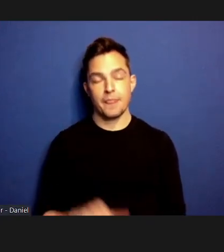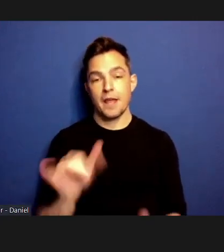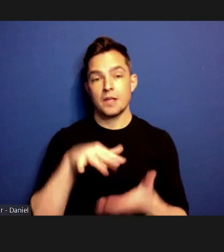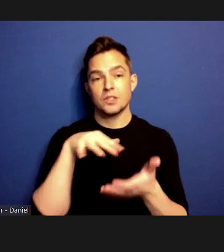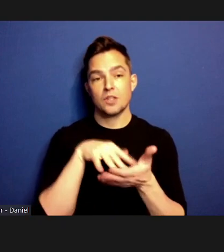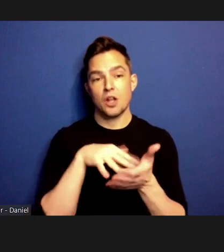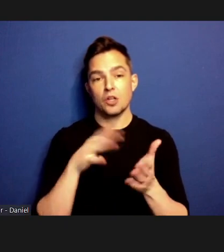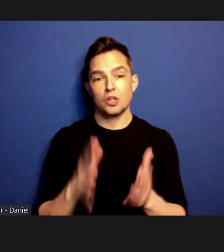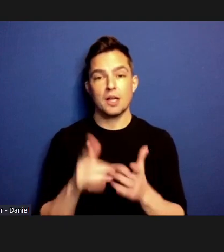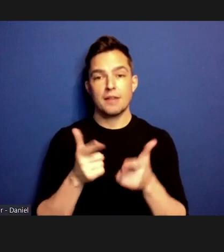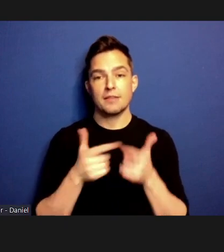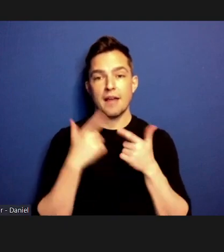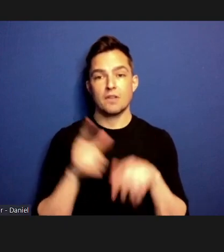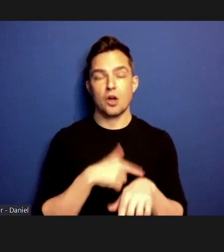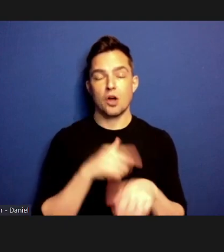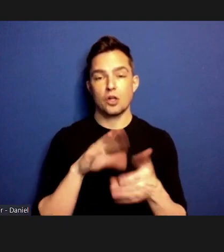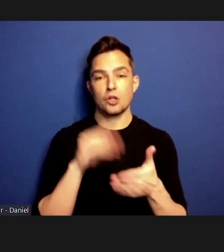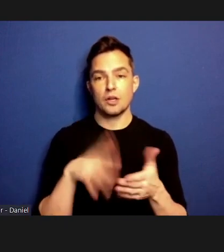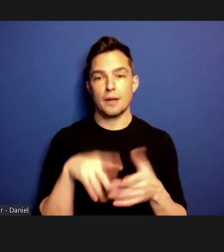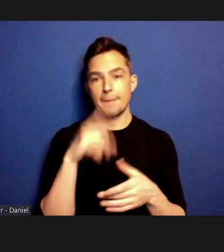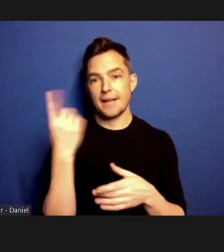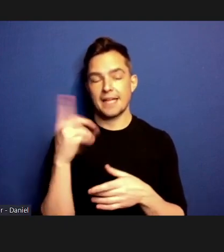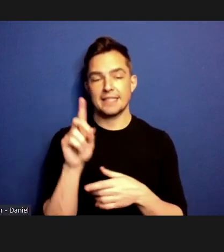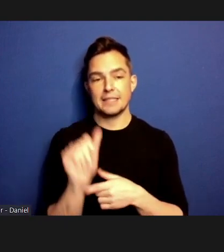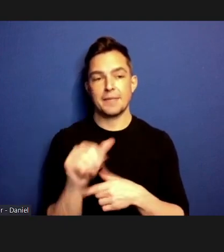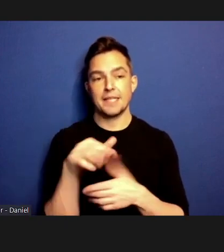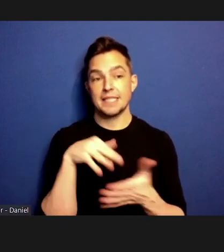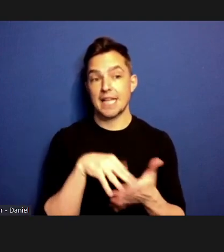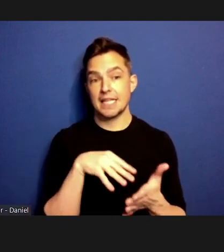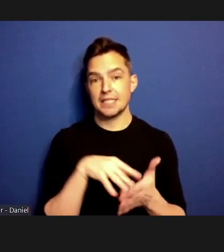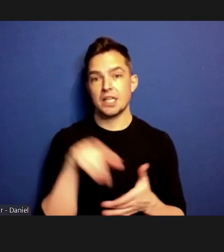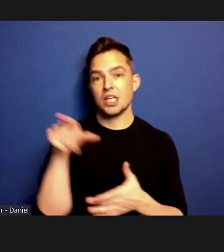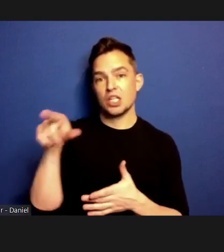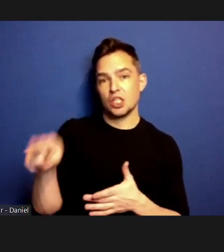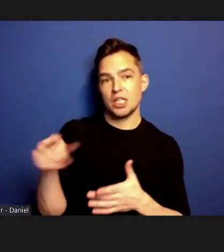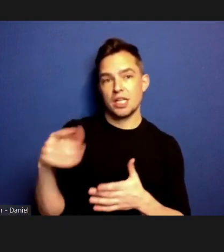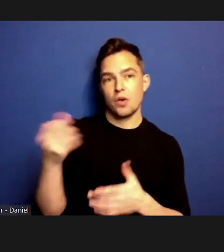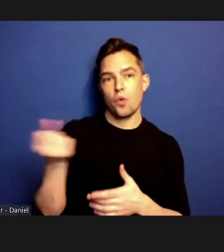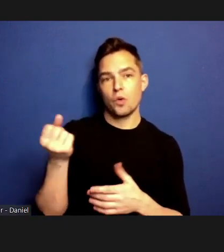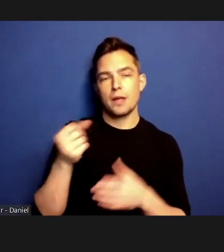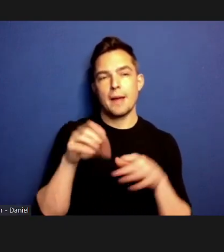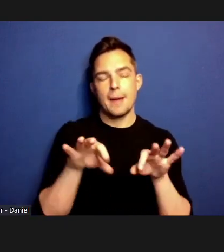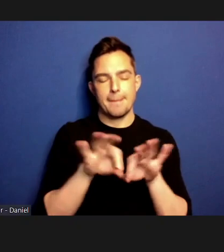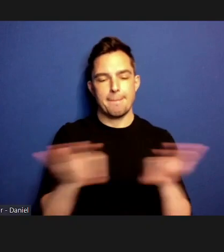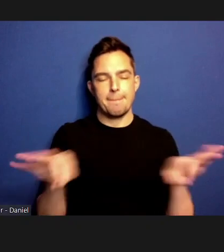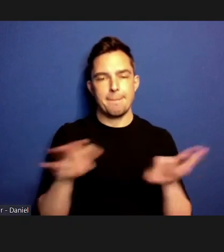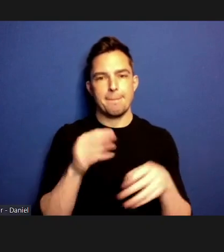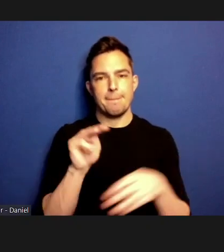learner of black disability studies, Yasmine holds a master's degree in Critical Disability